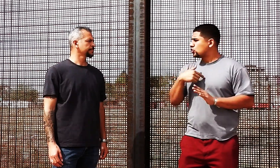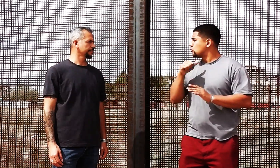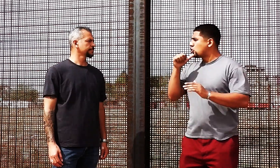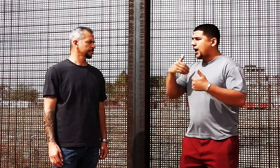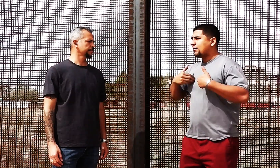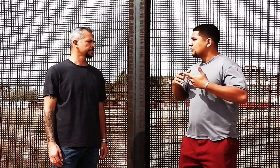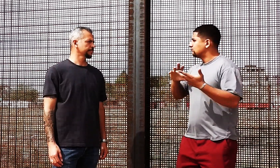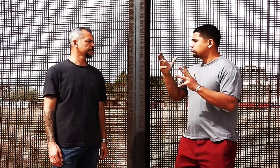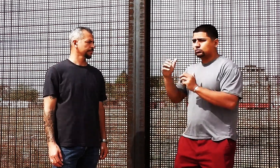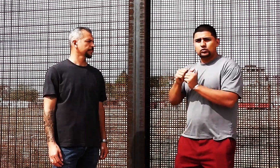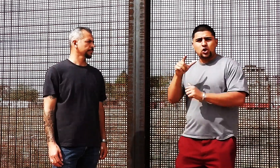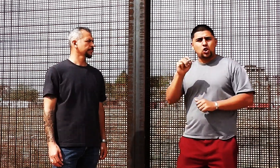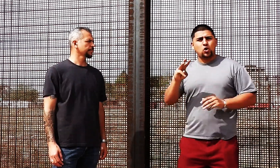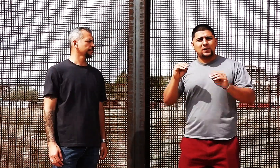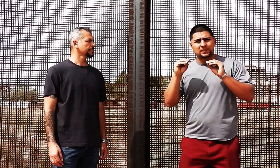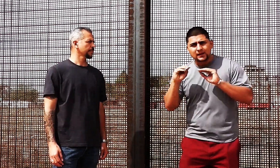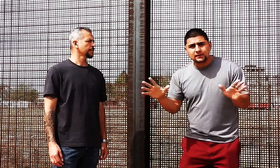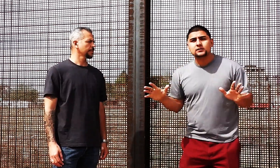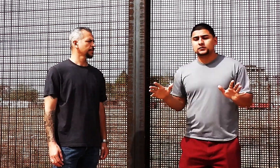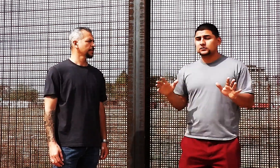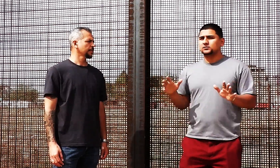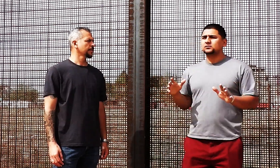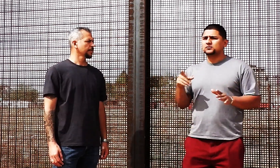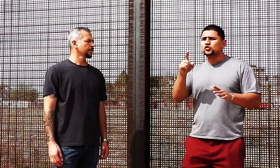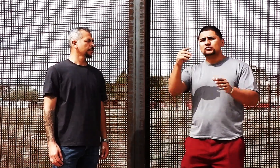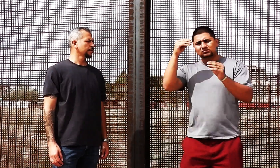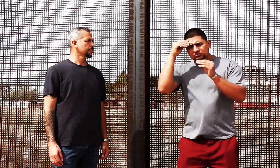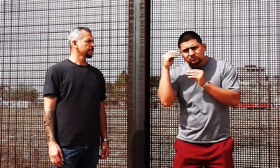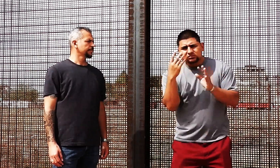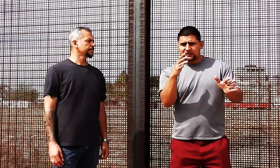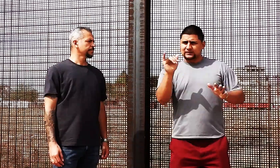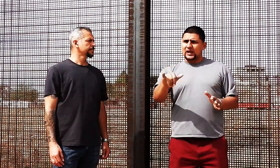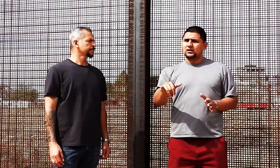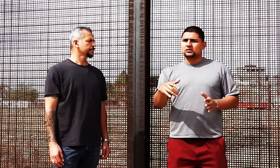We don’t have problem with DACA. Nothing. You need to tell them that.